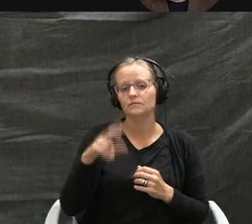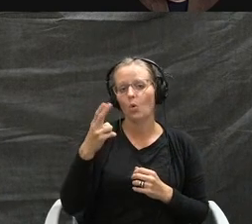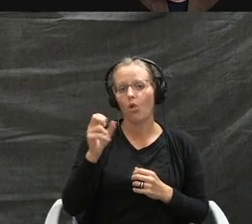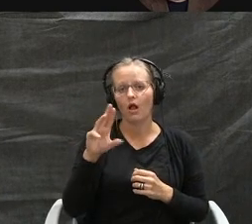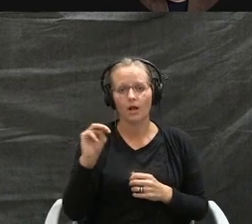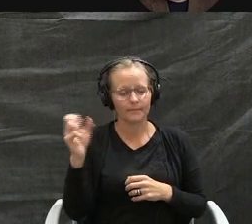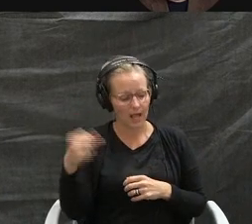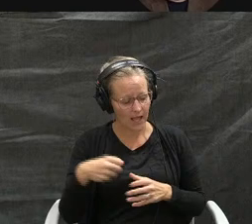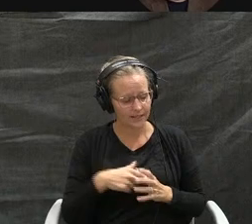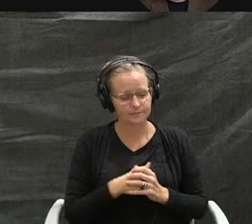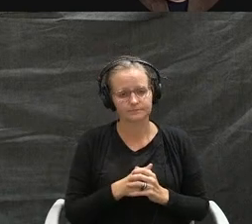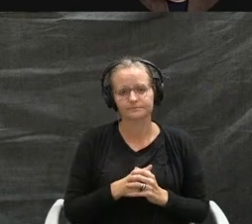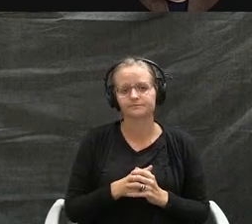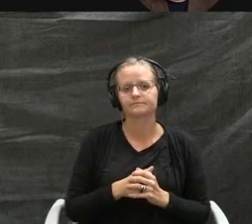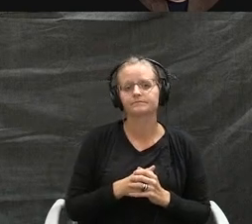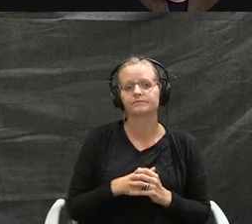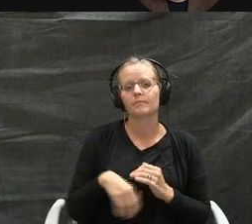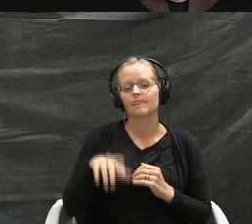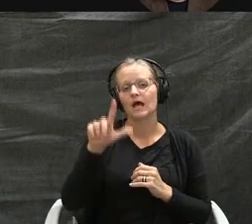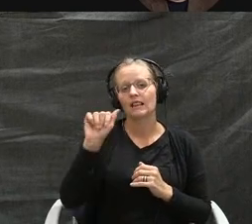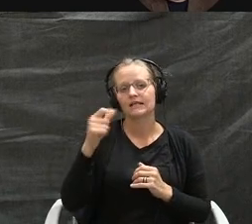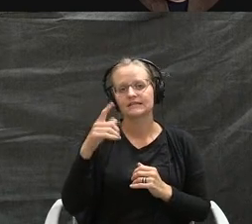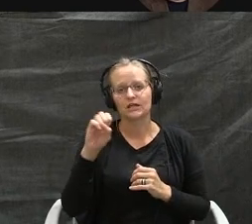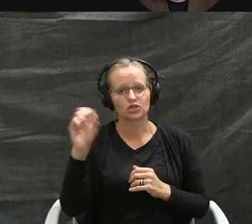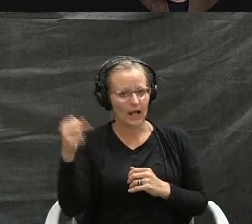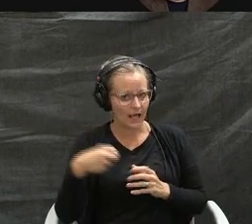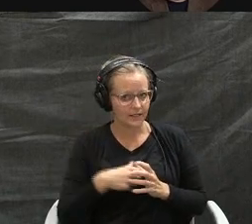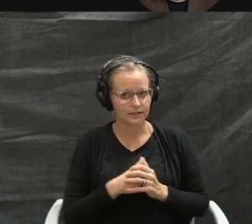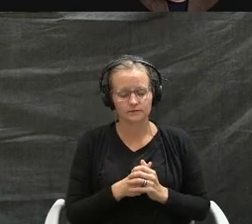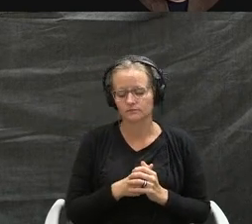member Lesage. I board member Richie.